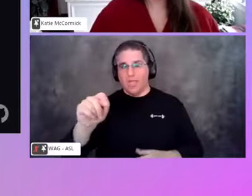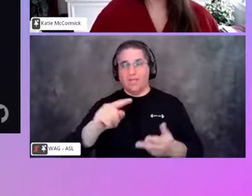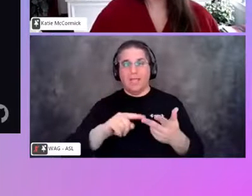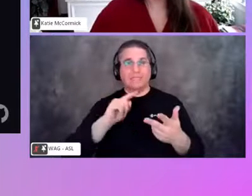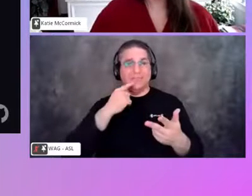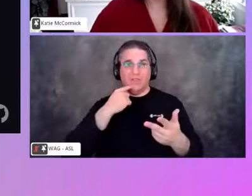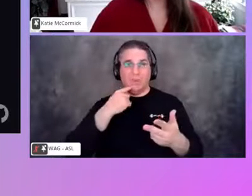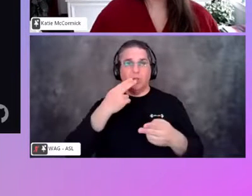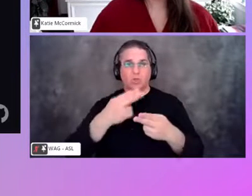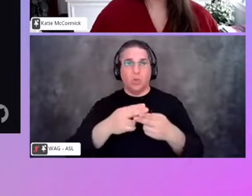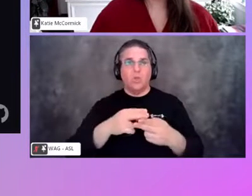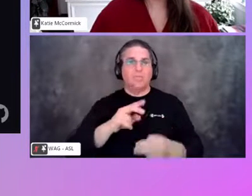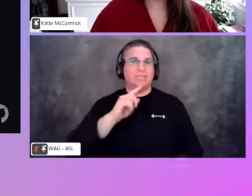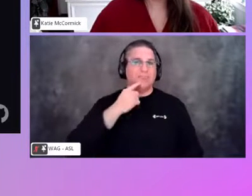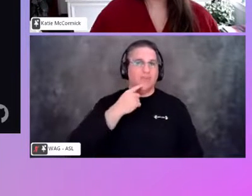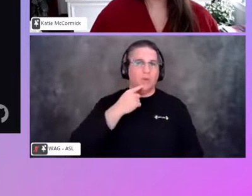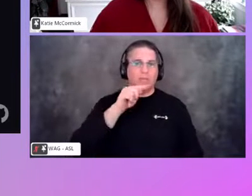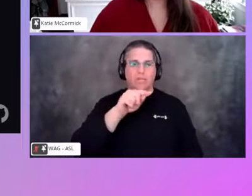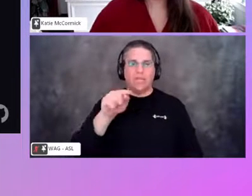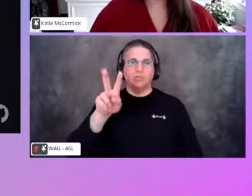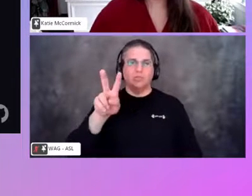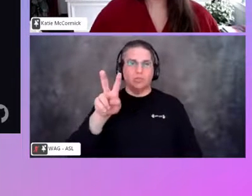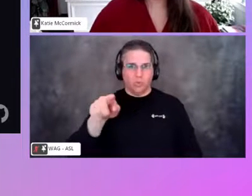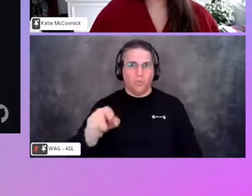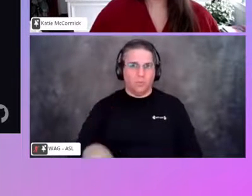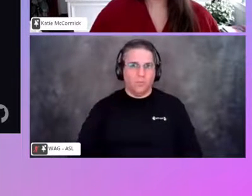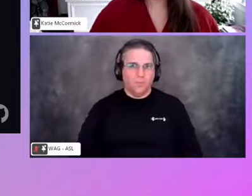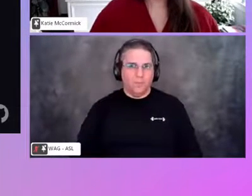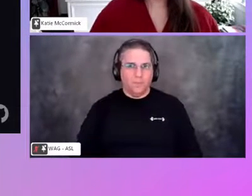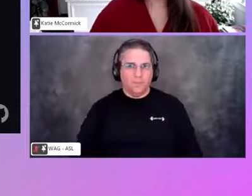accessibility system project shows